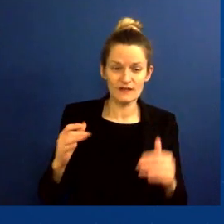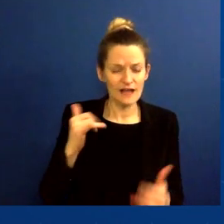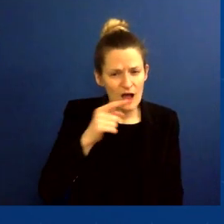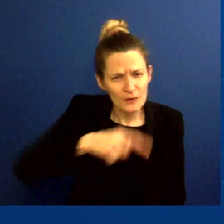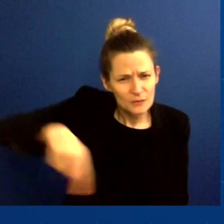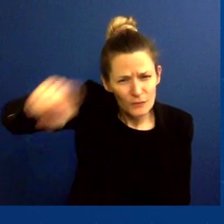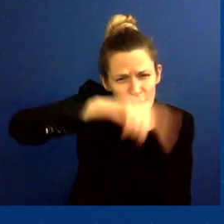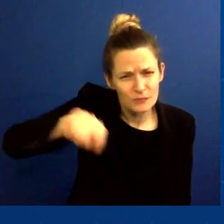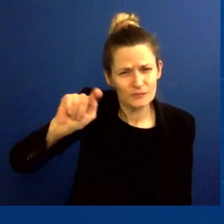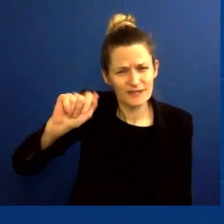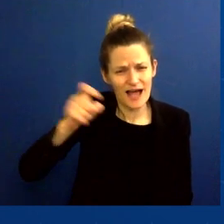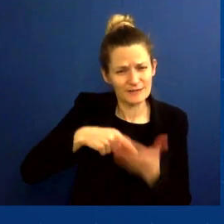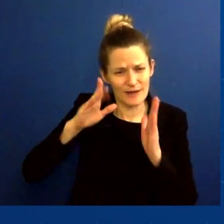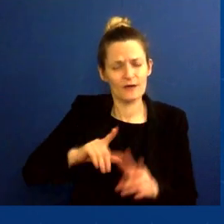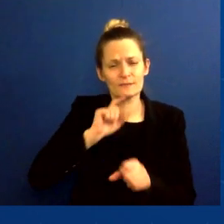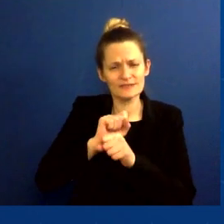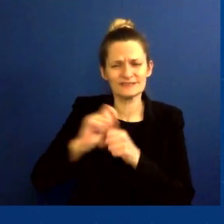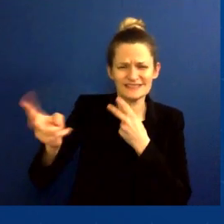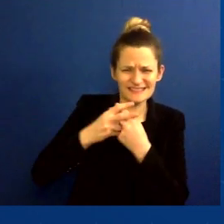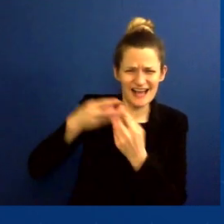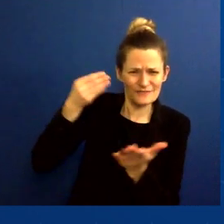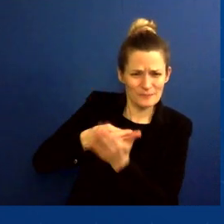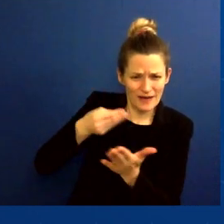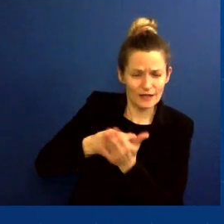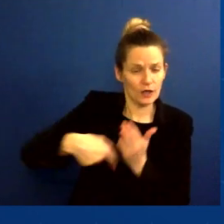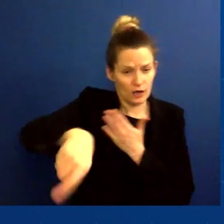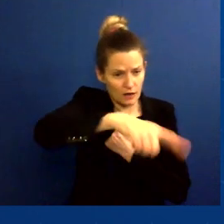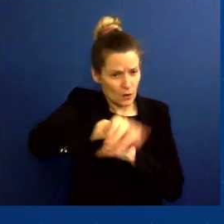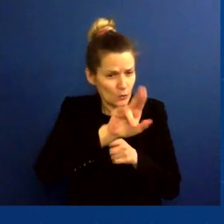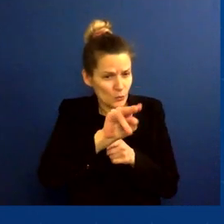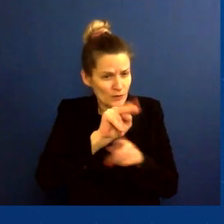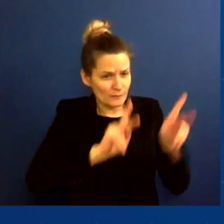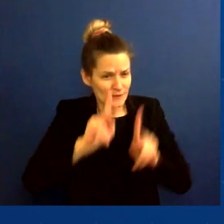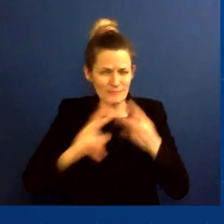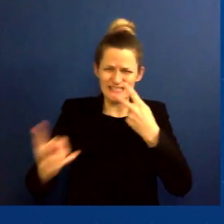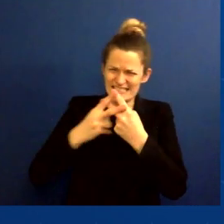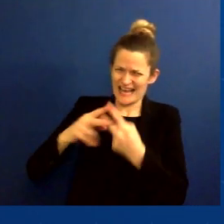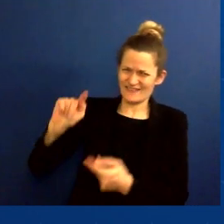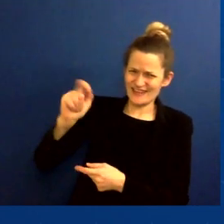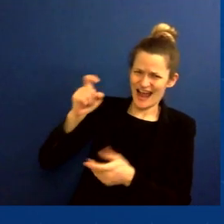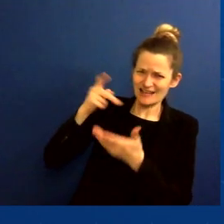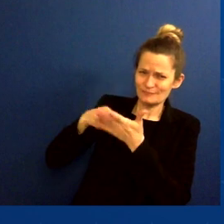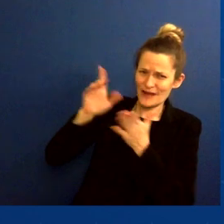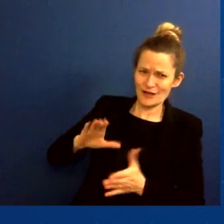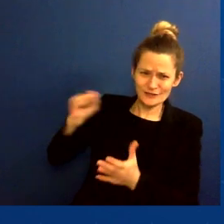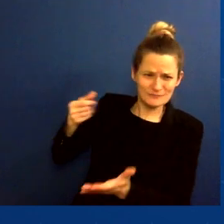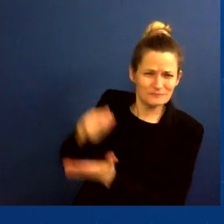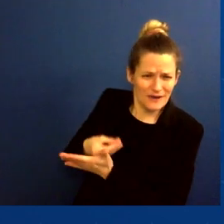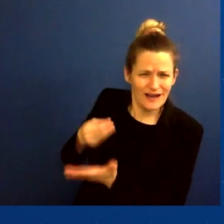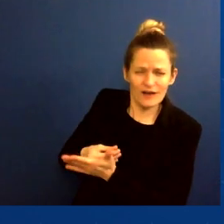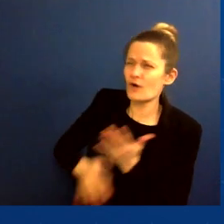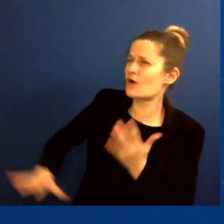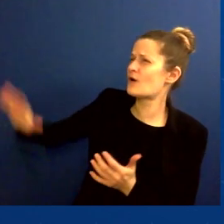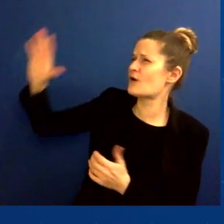It's good for families who live in those communities. All across the country, the federal construction projects are being built as I speak.